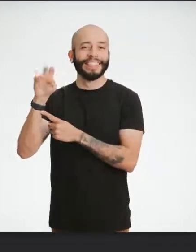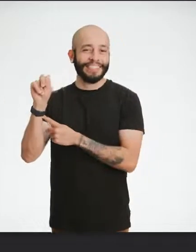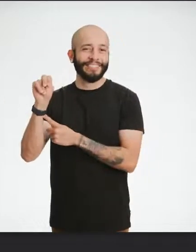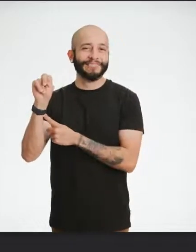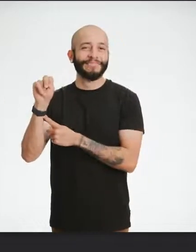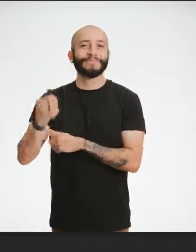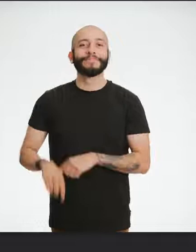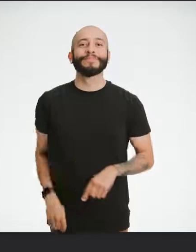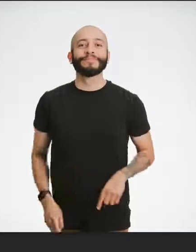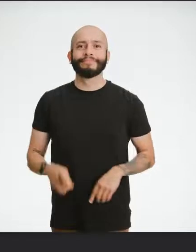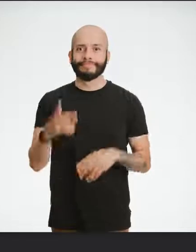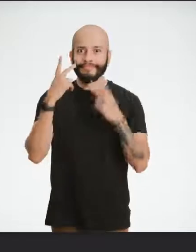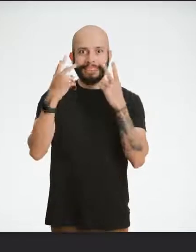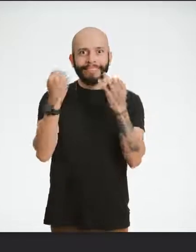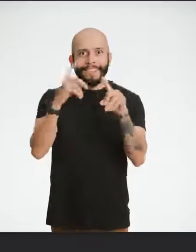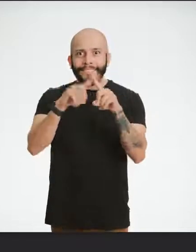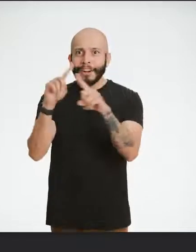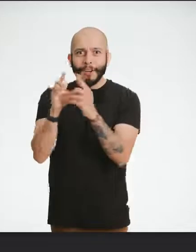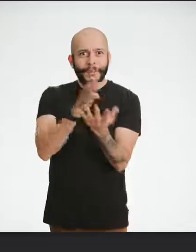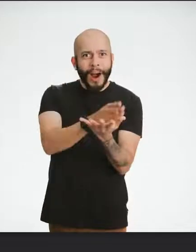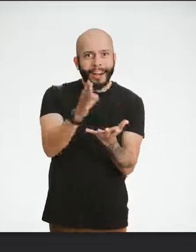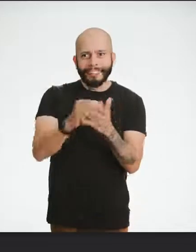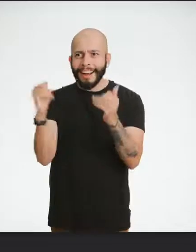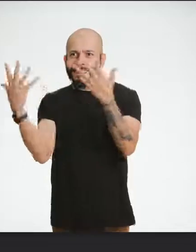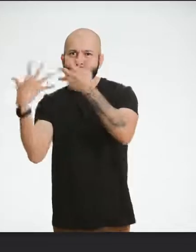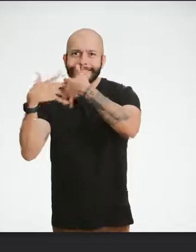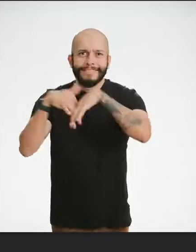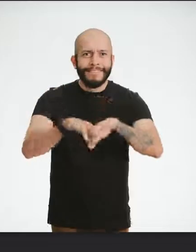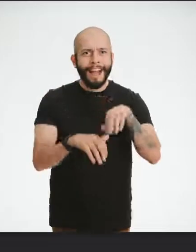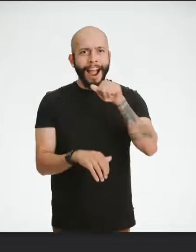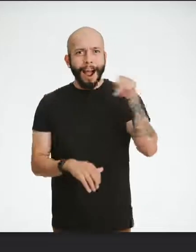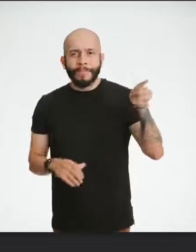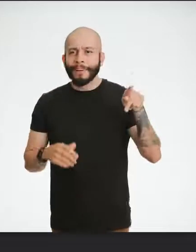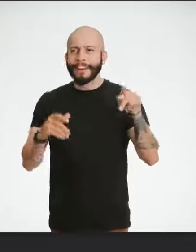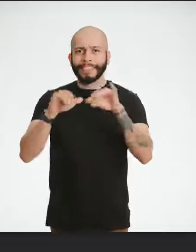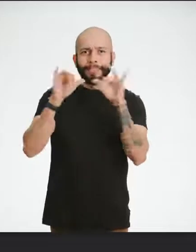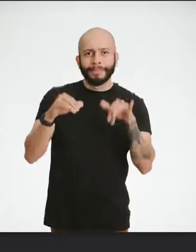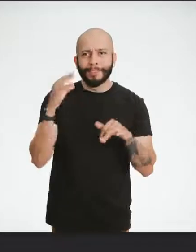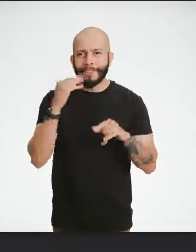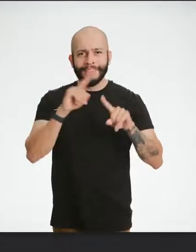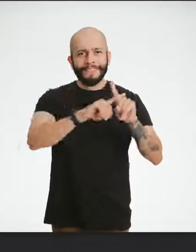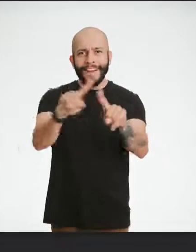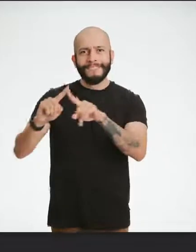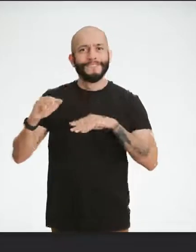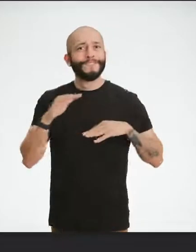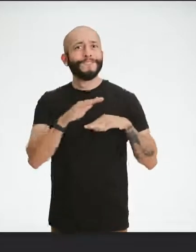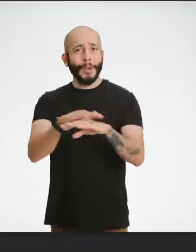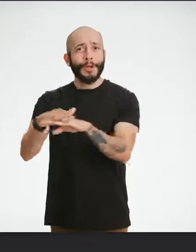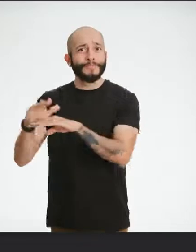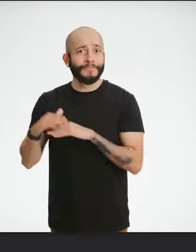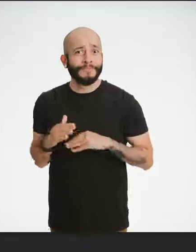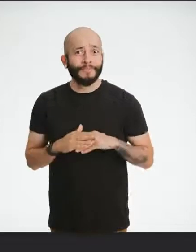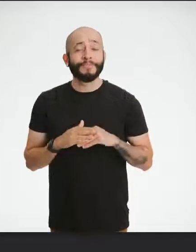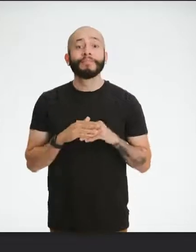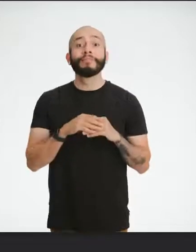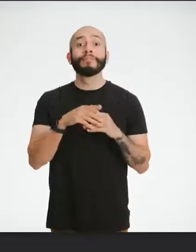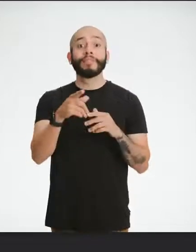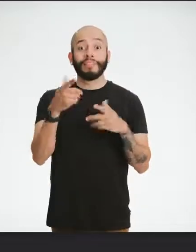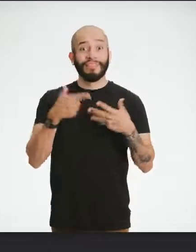Sebastien: You've just seen a few of the newest ways that you can integrate your apps with the system experience on all of our platforms.